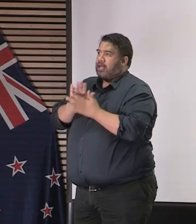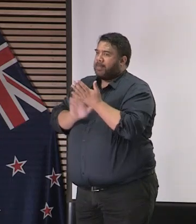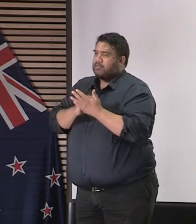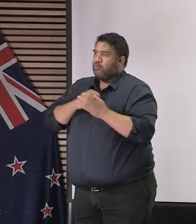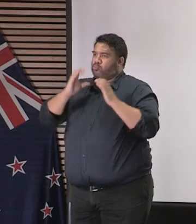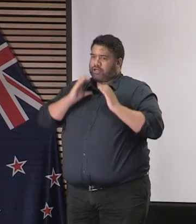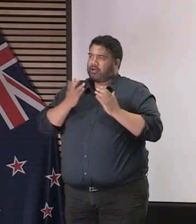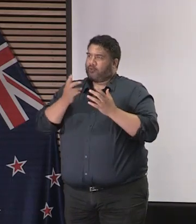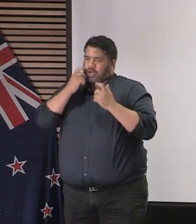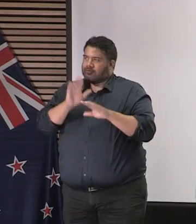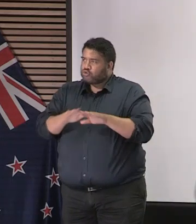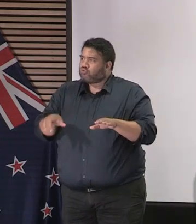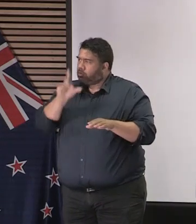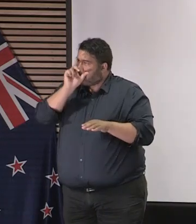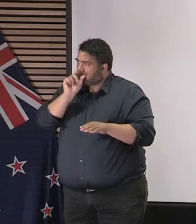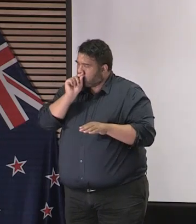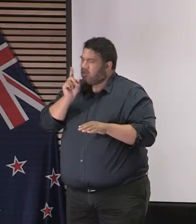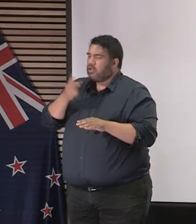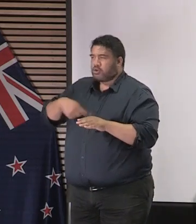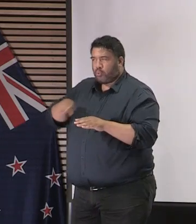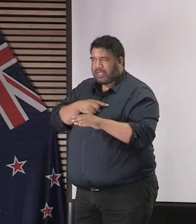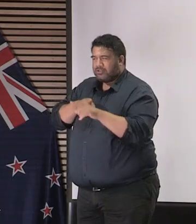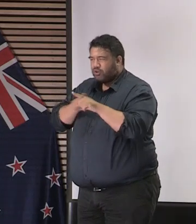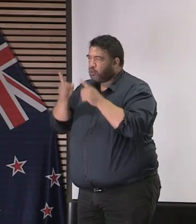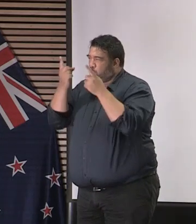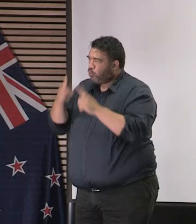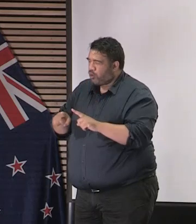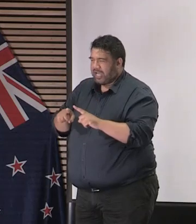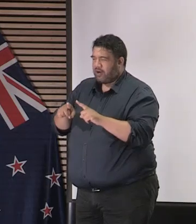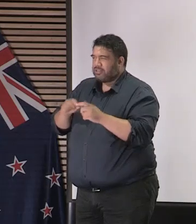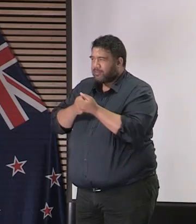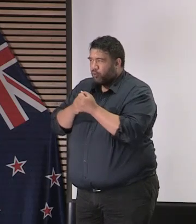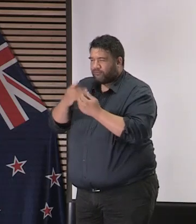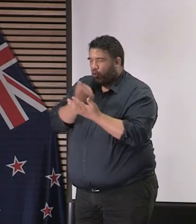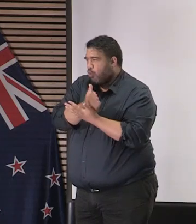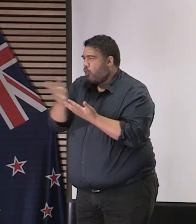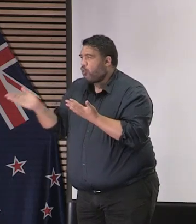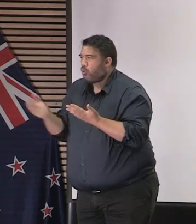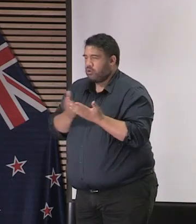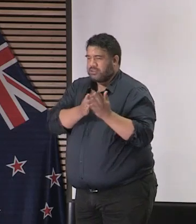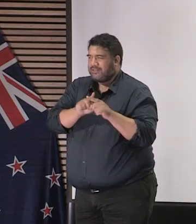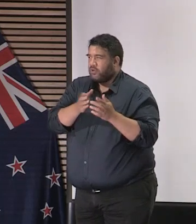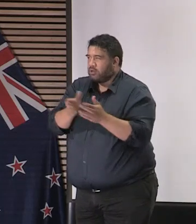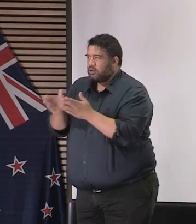household going back to work, that is going to create additional pressures on them as well. So we are working